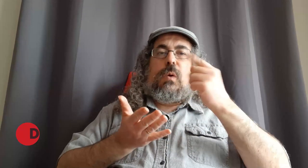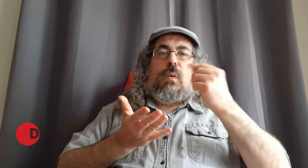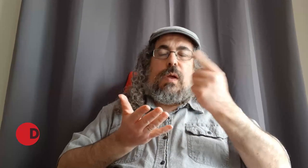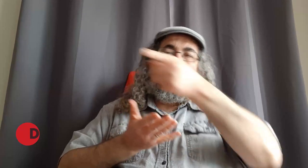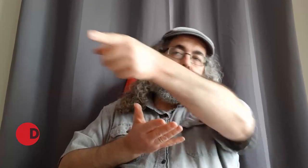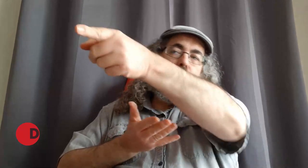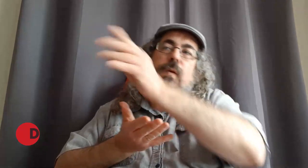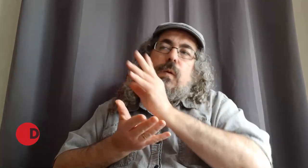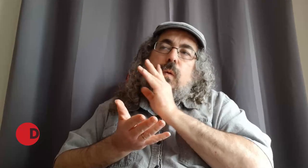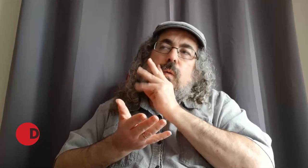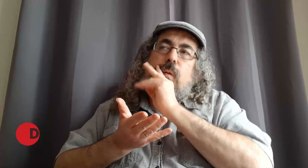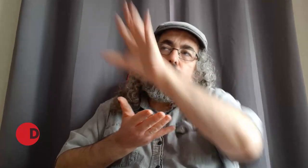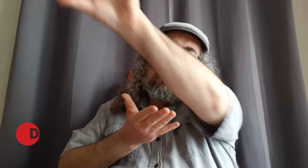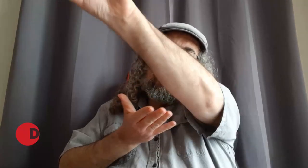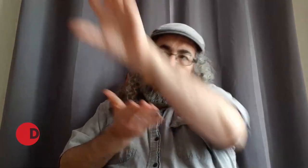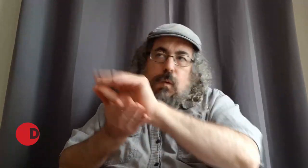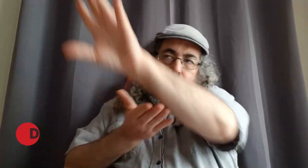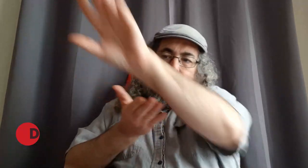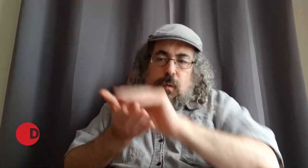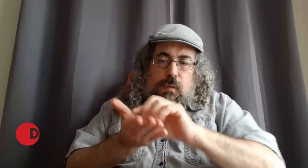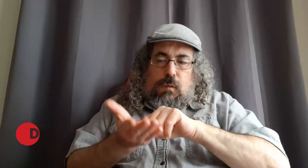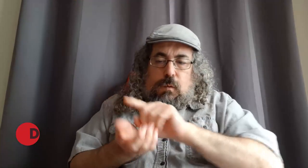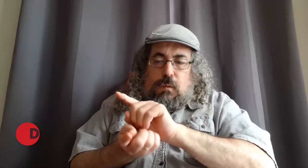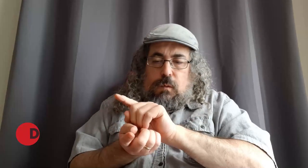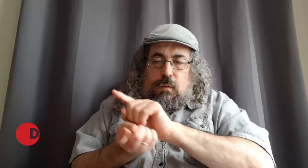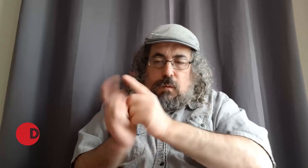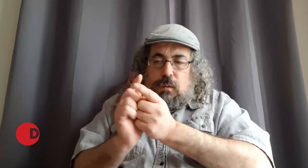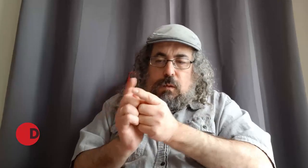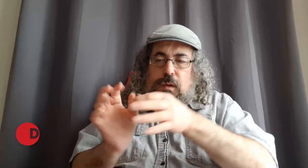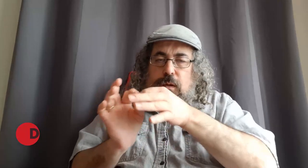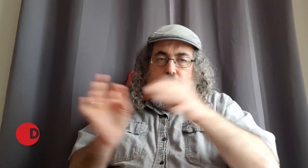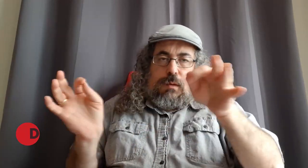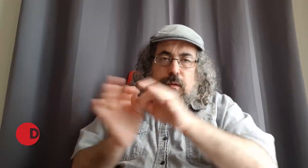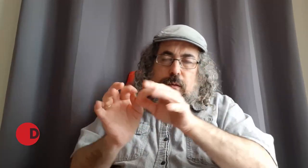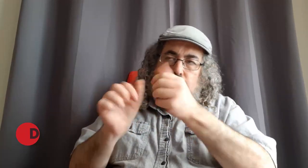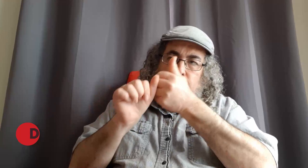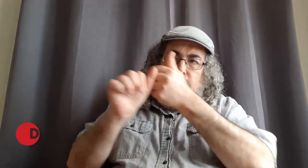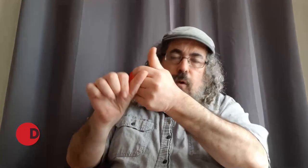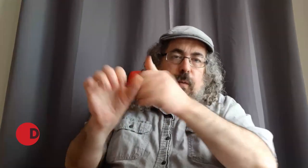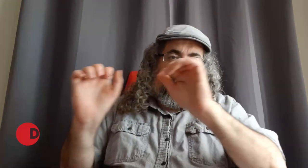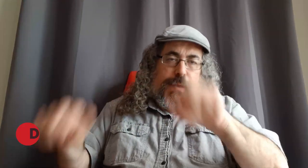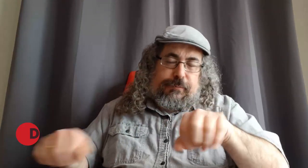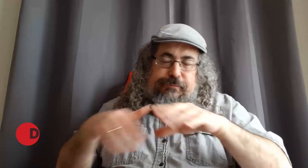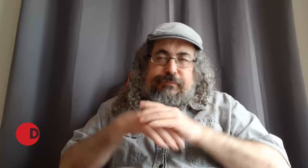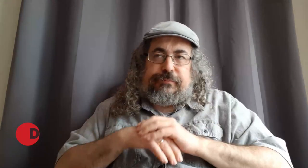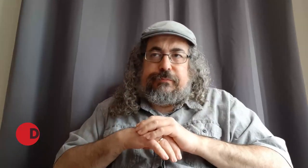What it does: when the hearing person talks,